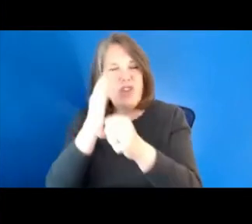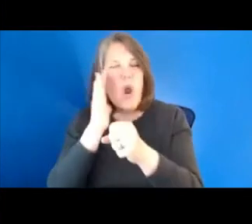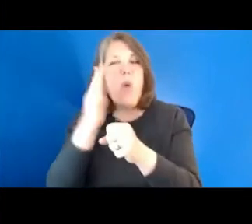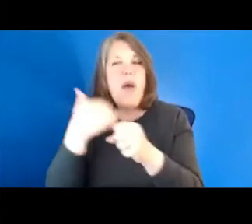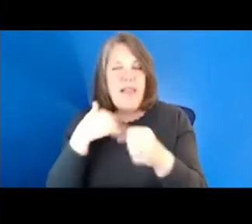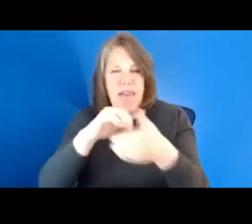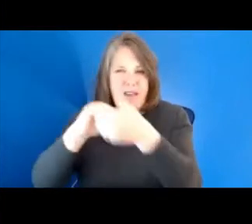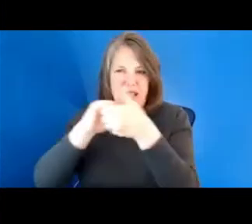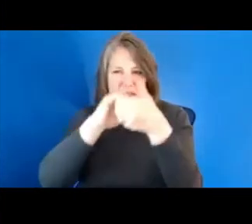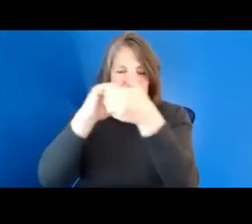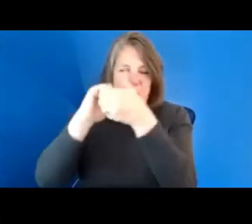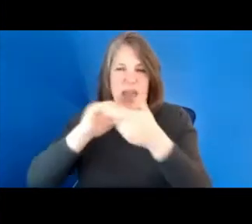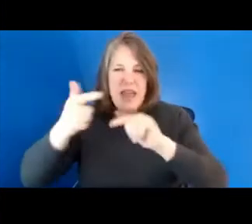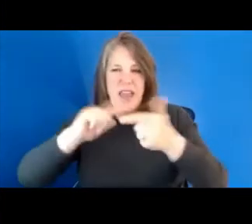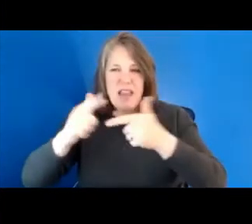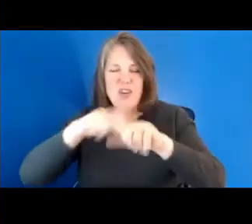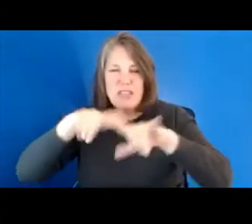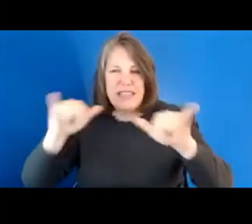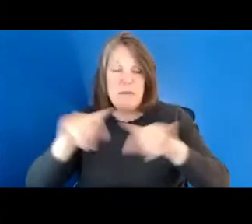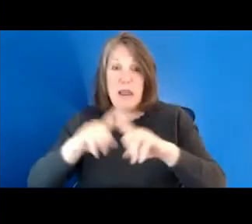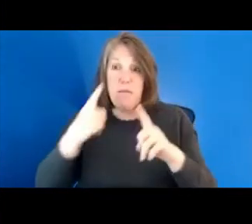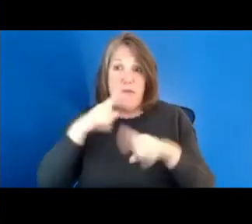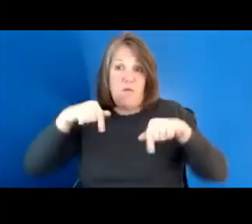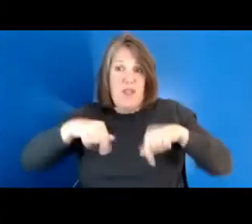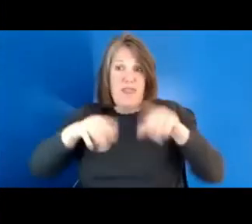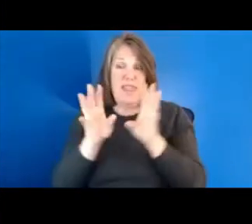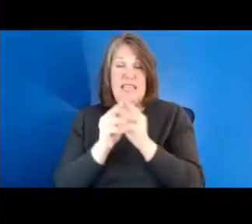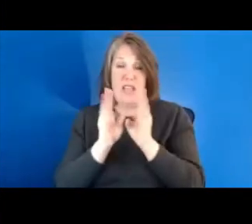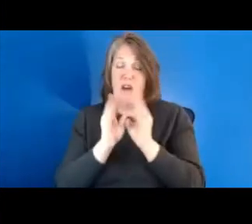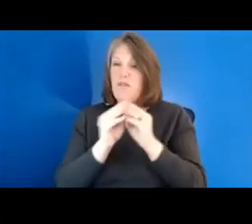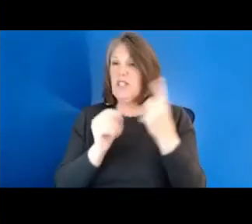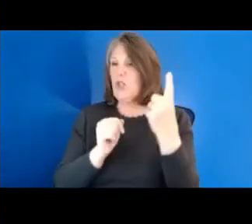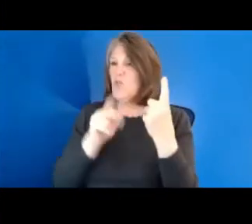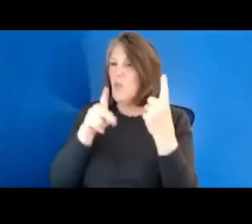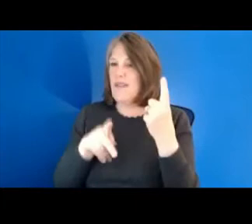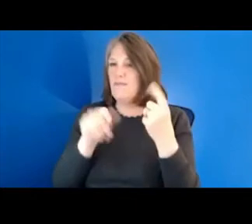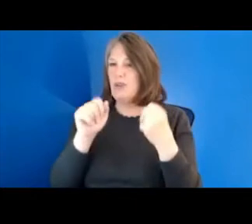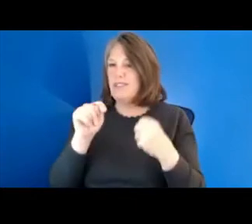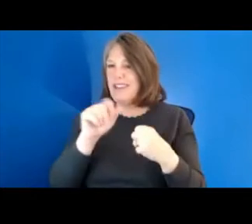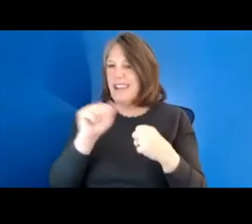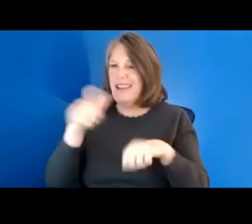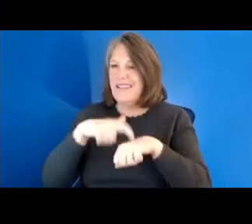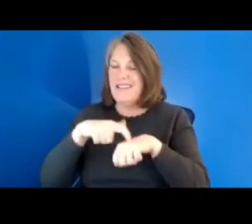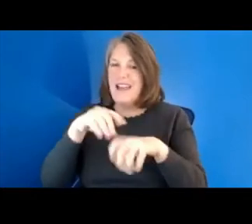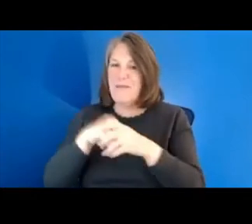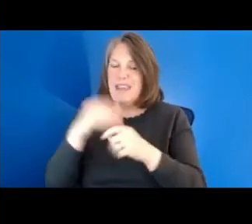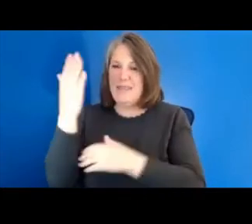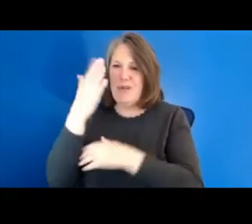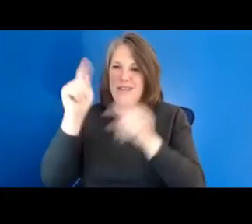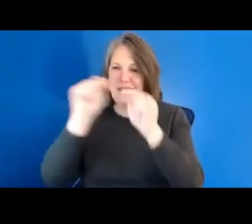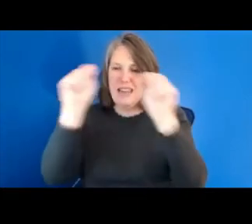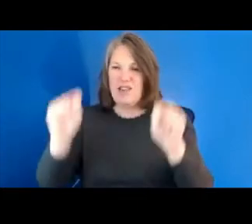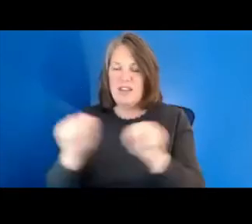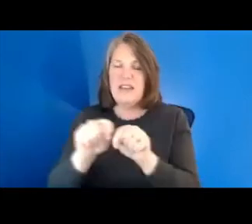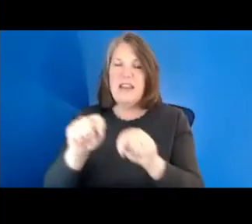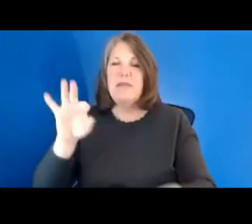anyway, make 17:17:08 sure that you were only one at a time in the presentation template. 17:17:16 >> FELICE LEVINE: In the narrations